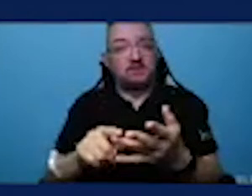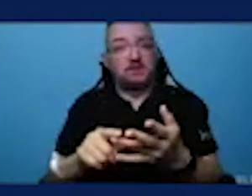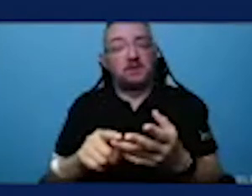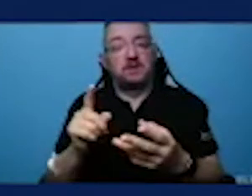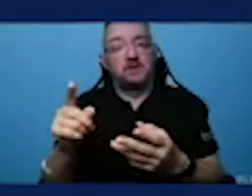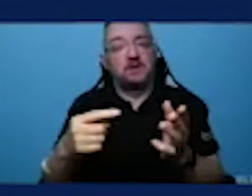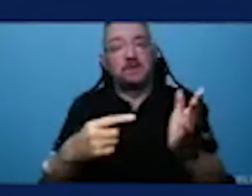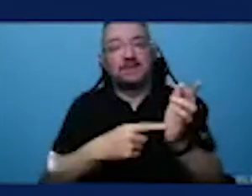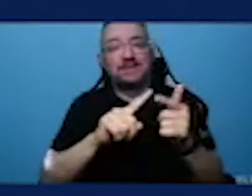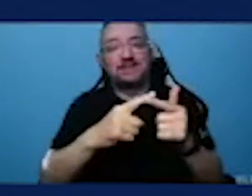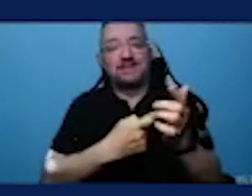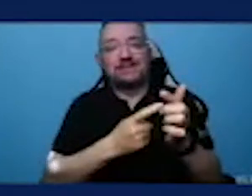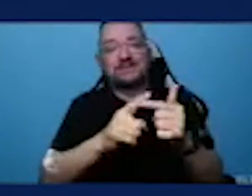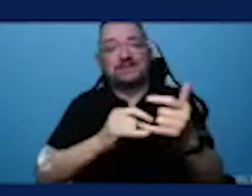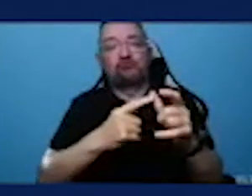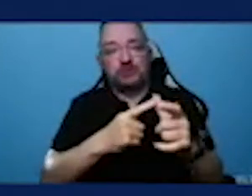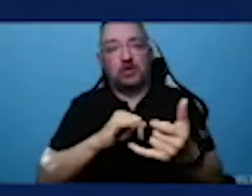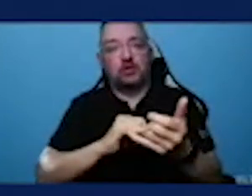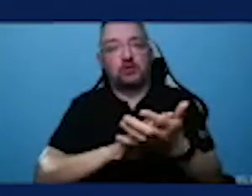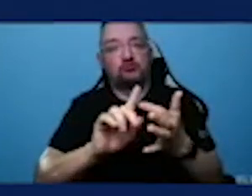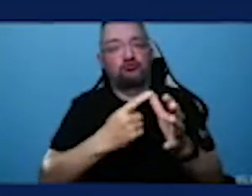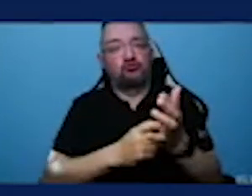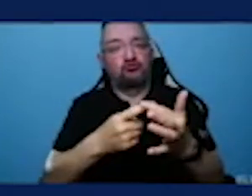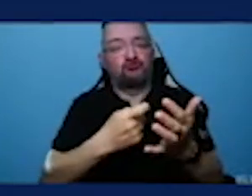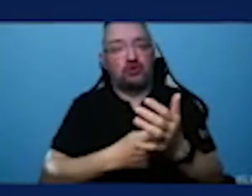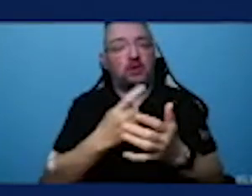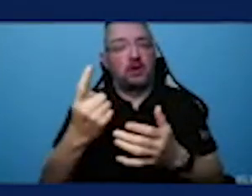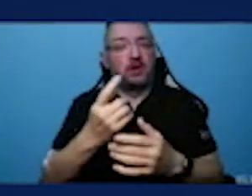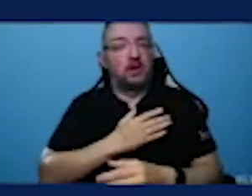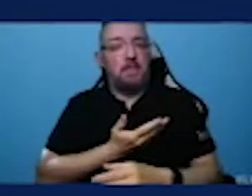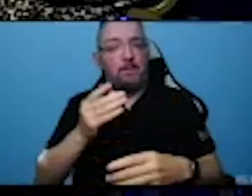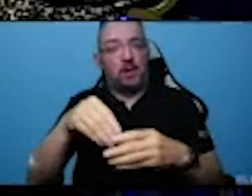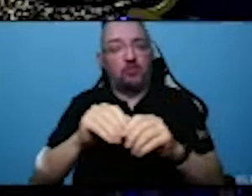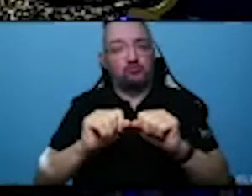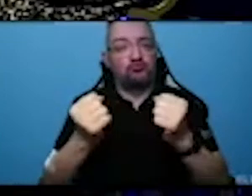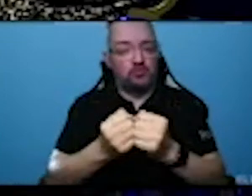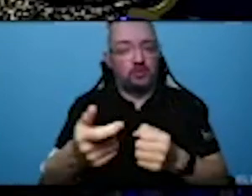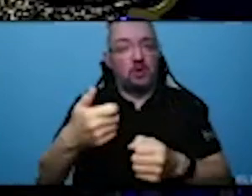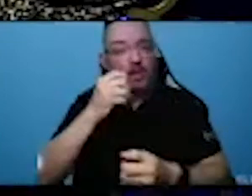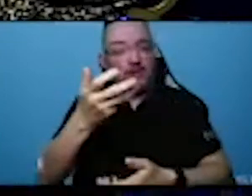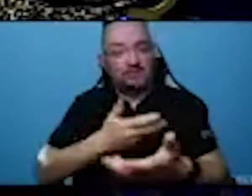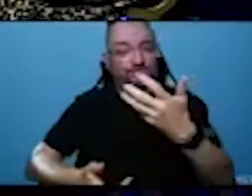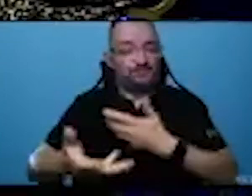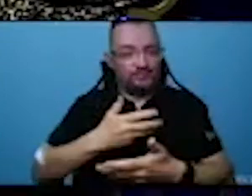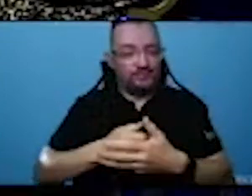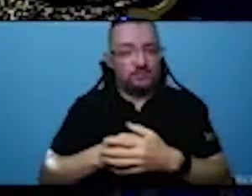She was a member of the group and will give us an account of its deliberations. Uh, Caroline Gardner, I should say,